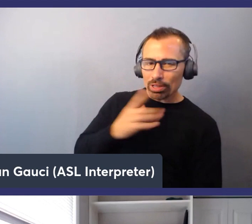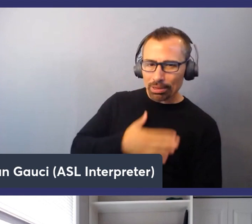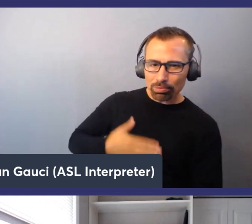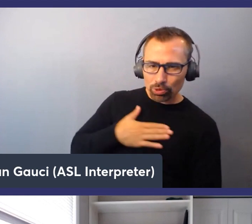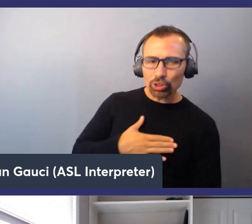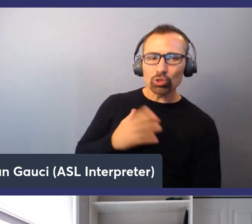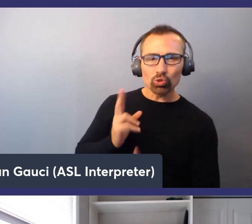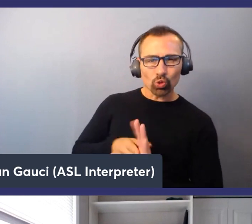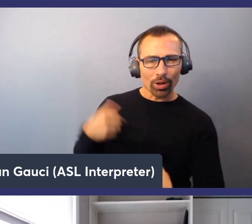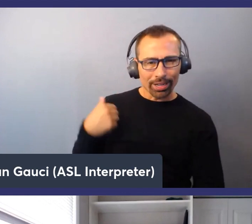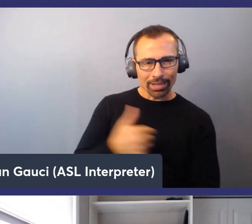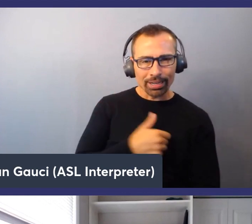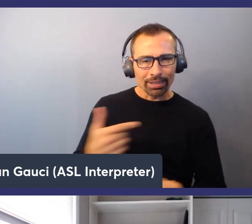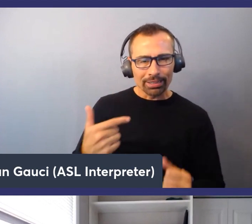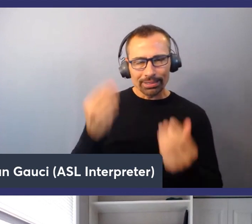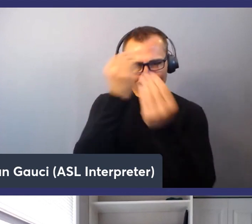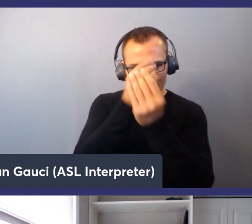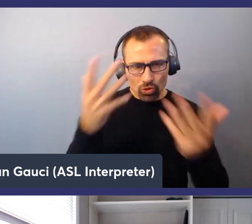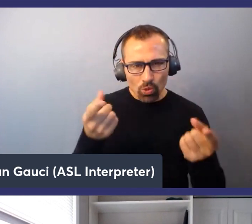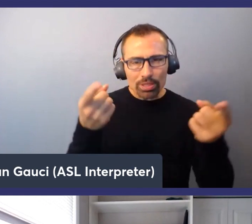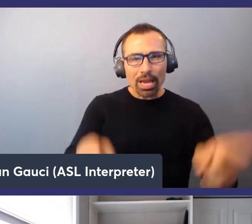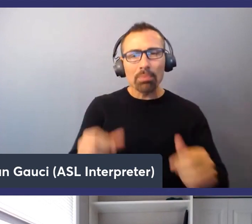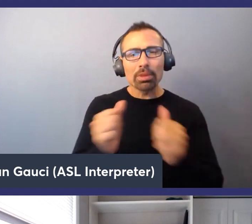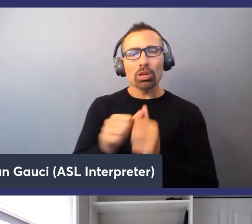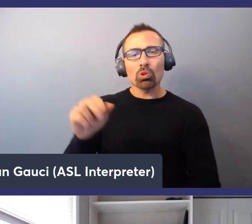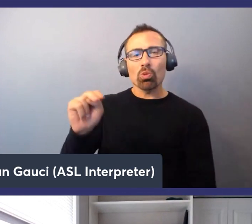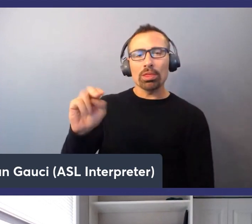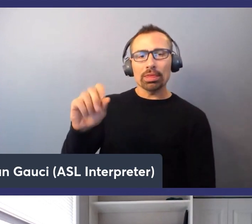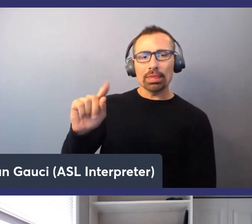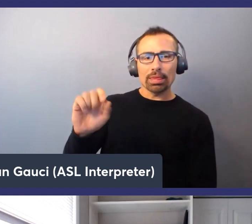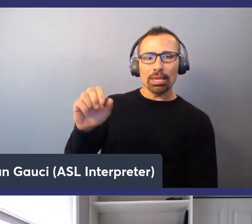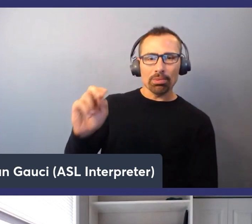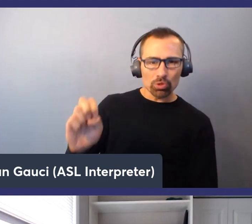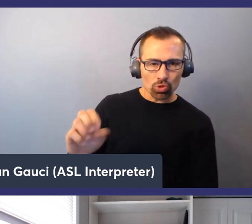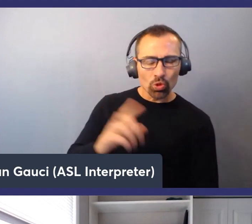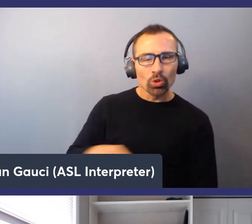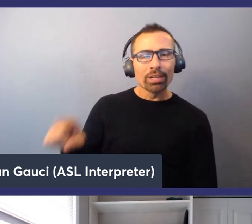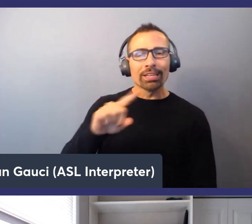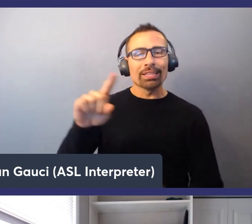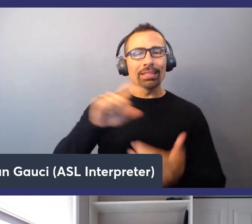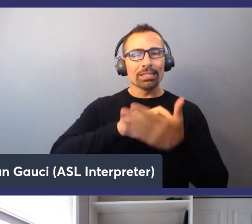We've said it before but it's super cool technology and we appreciate all the work that you're doing on it.